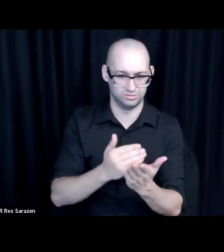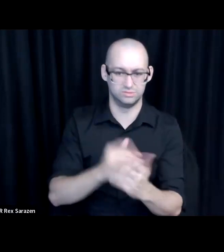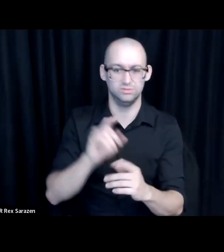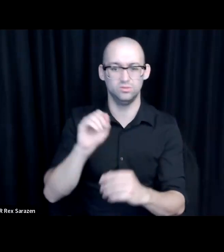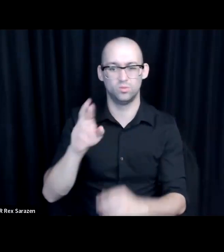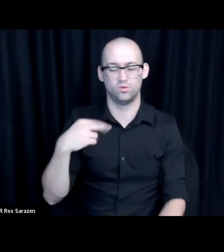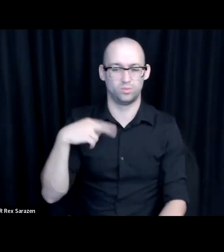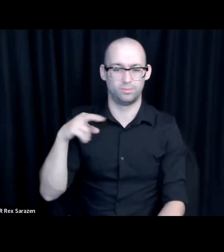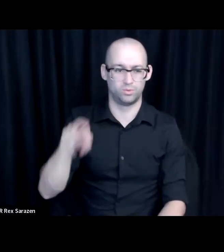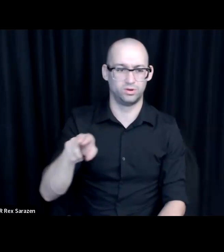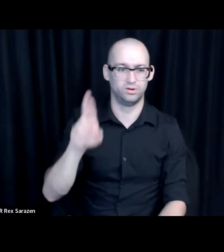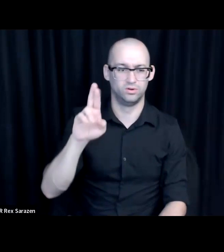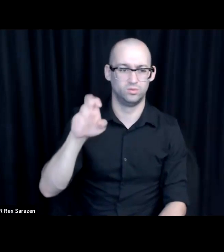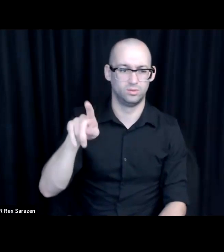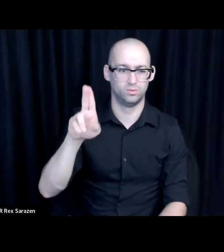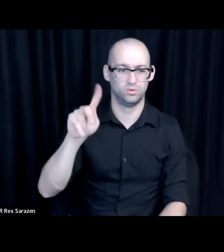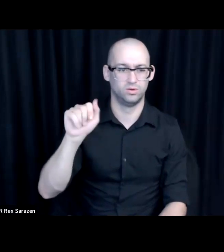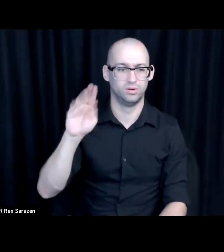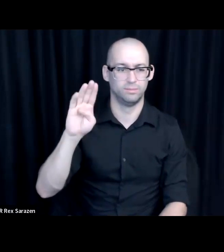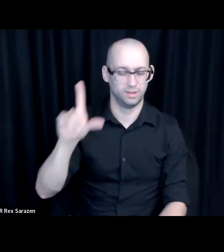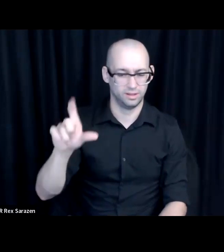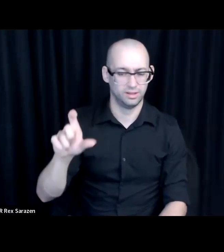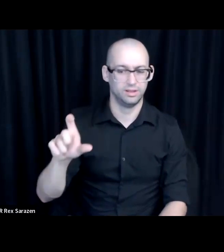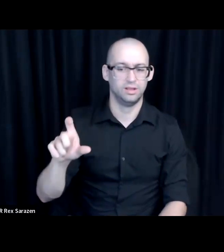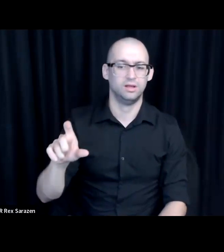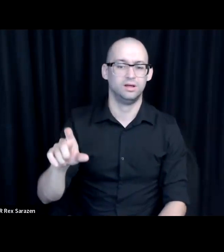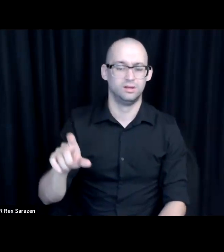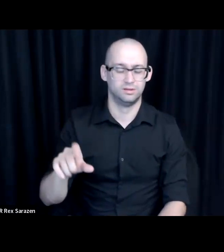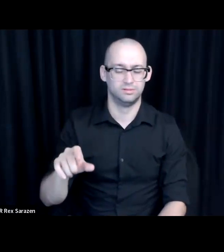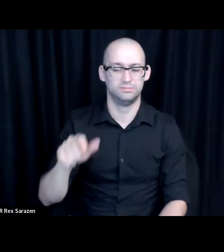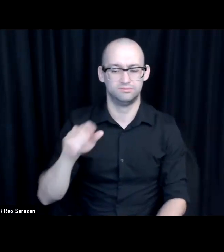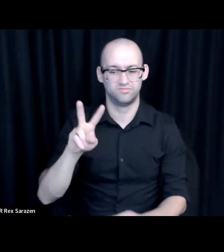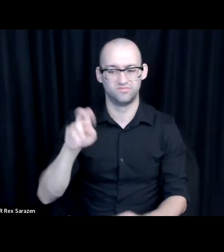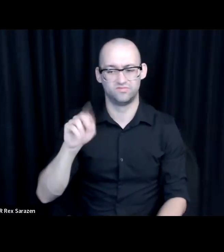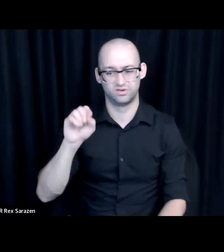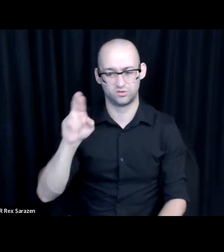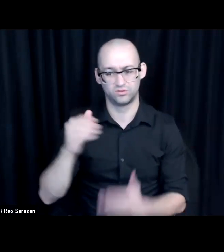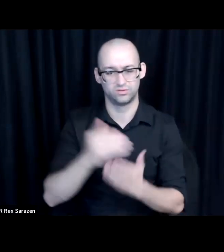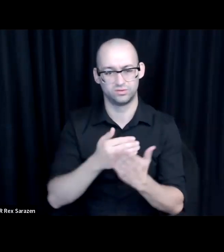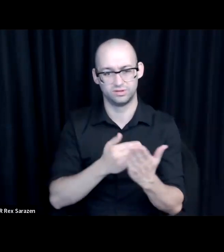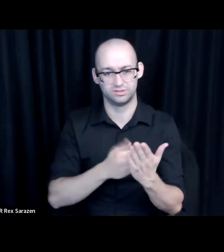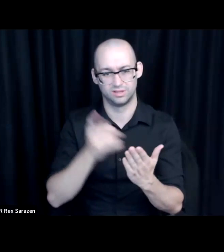something that could really, you know, support the ecosystem of California Tribal missions.